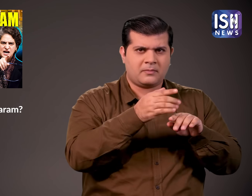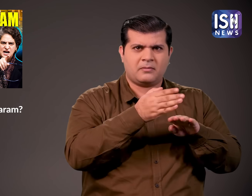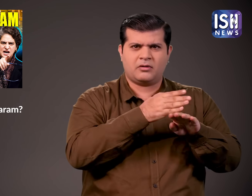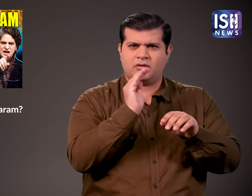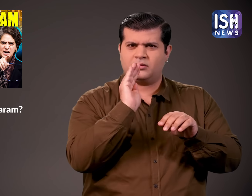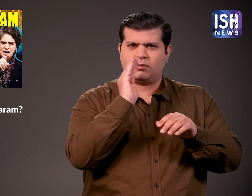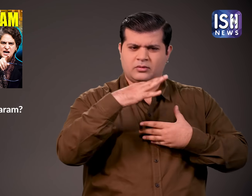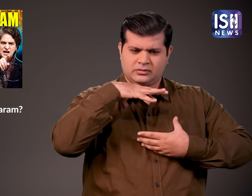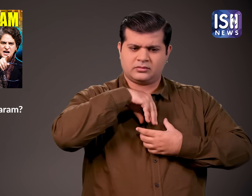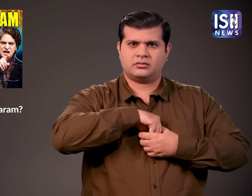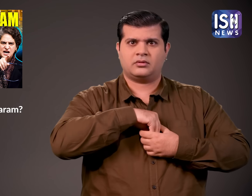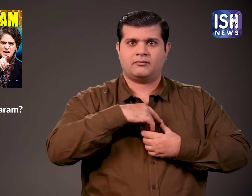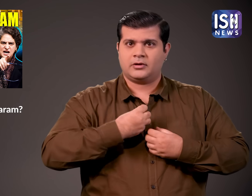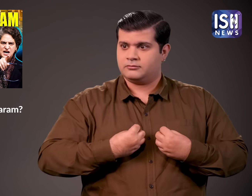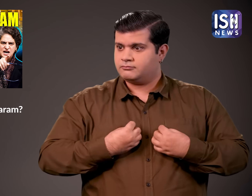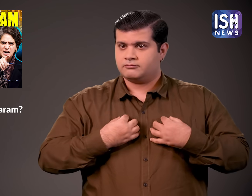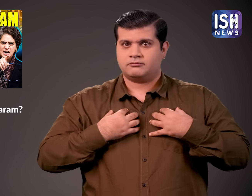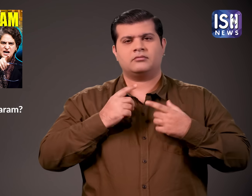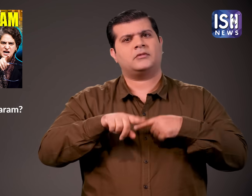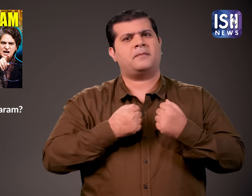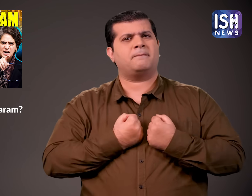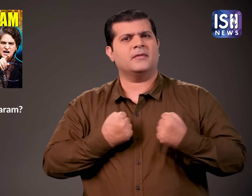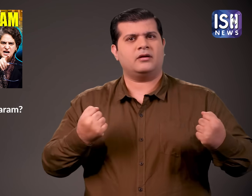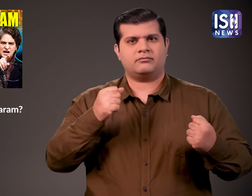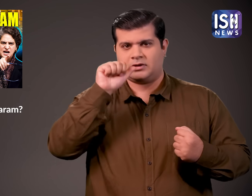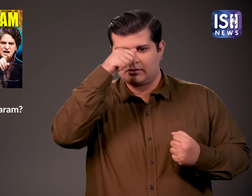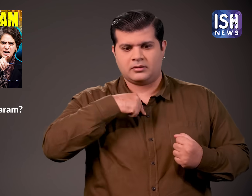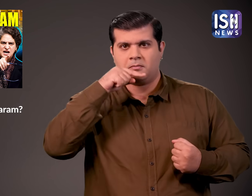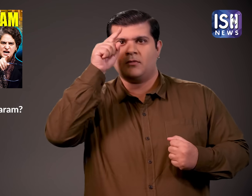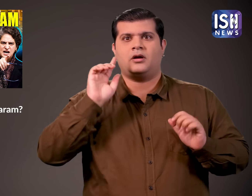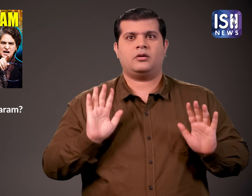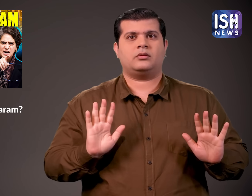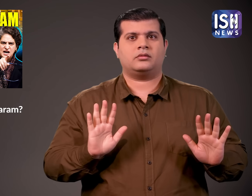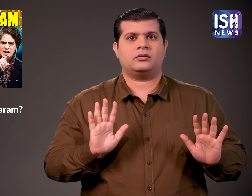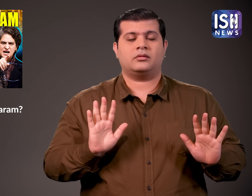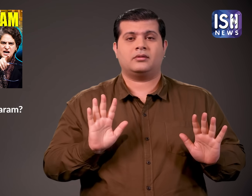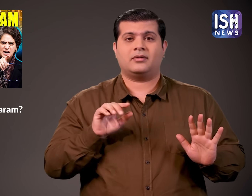A song lived in their hearts, giving them courage, strength, and pride in their nation.